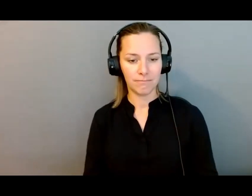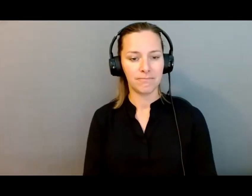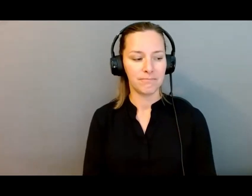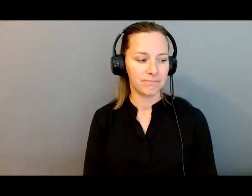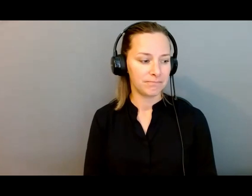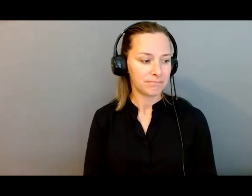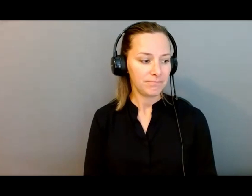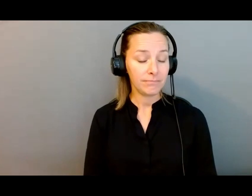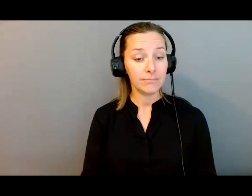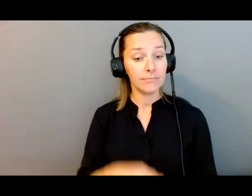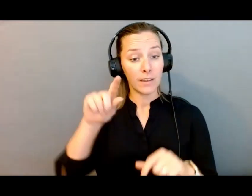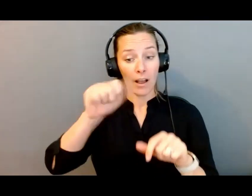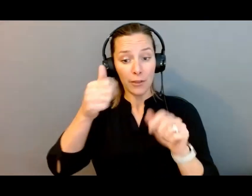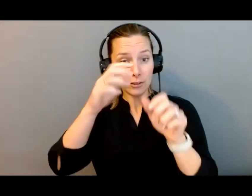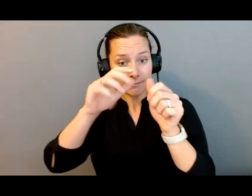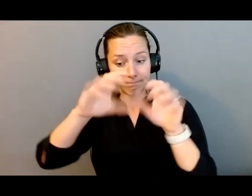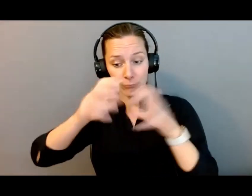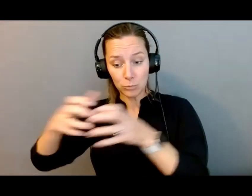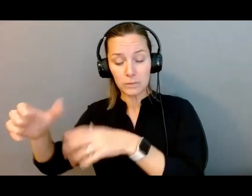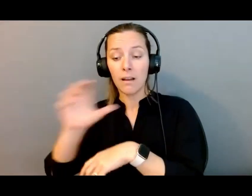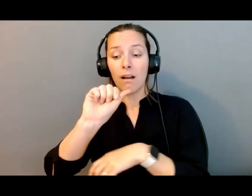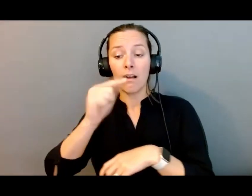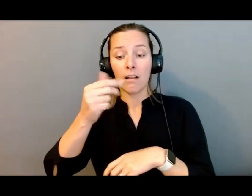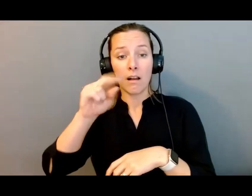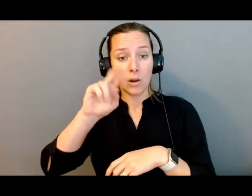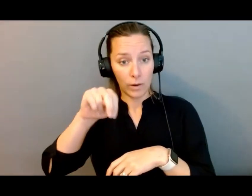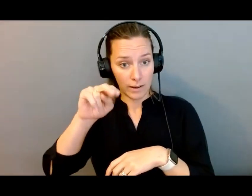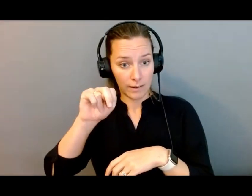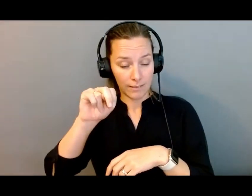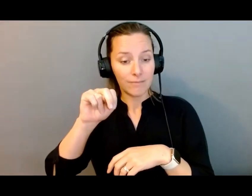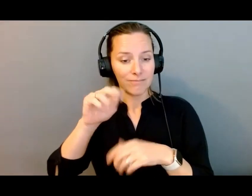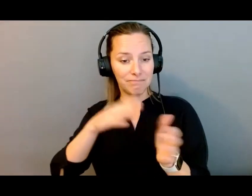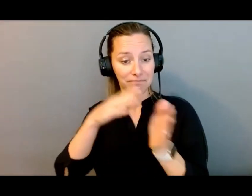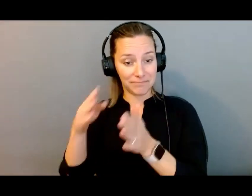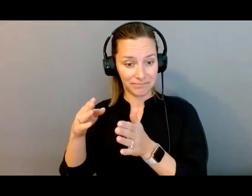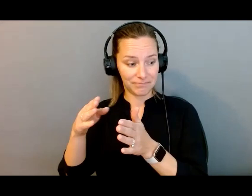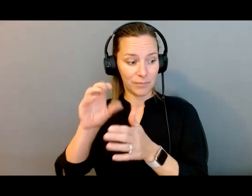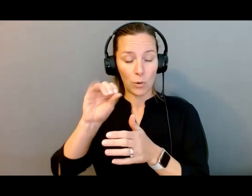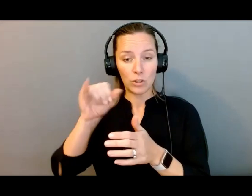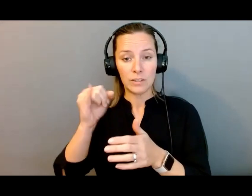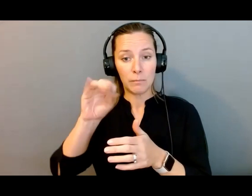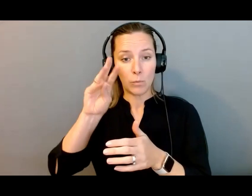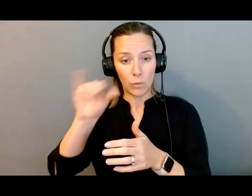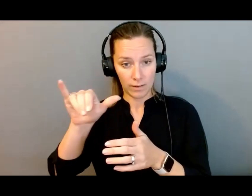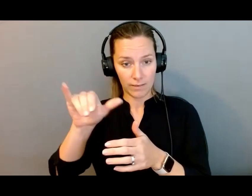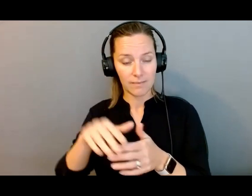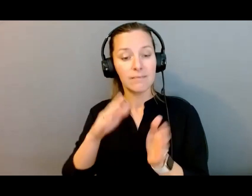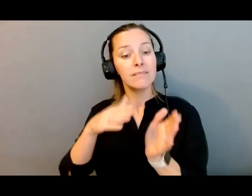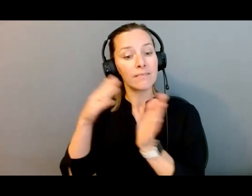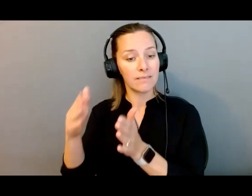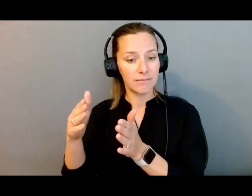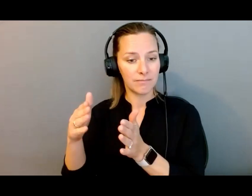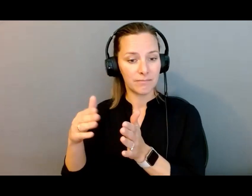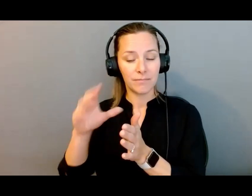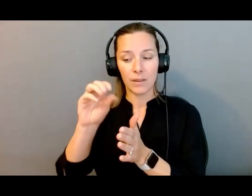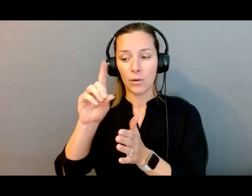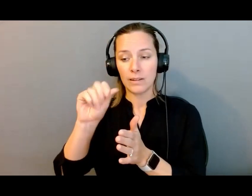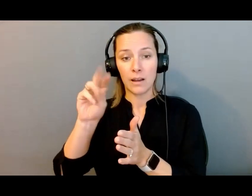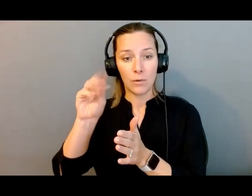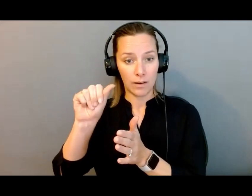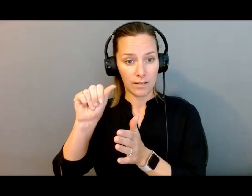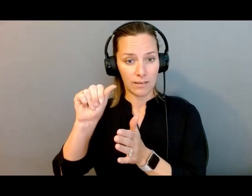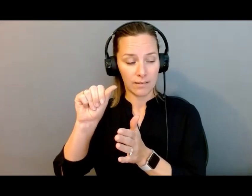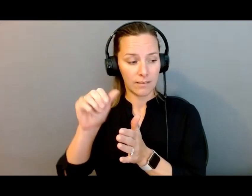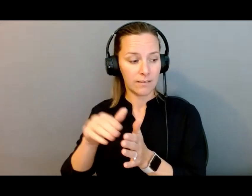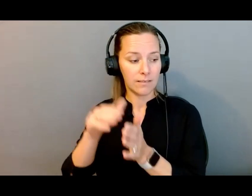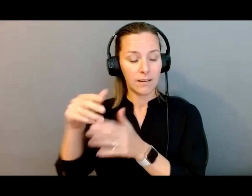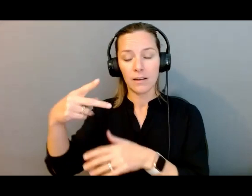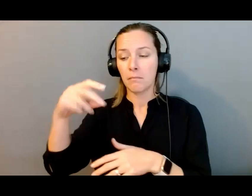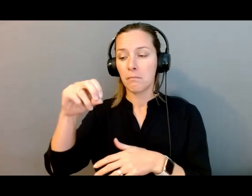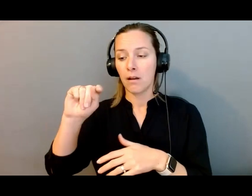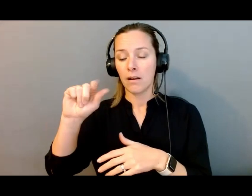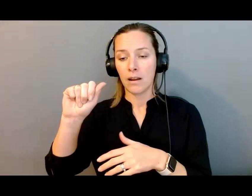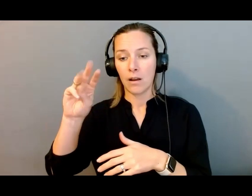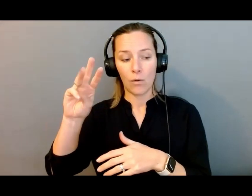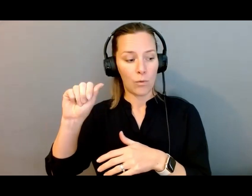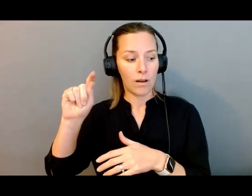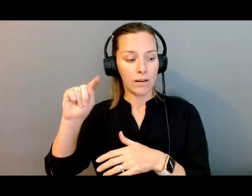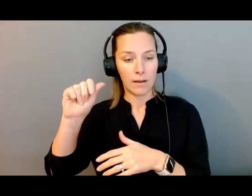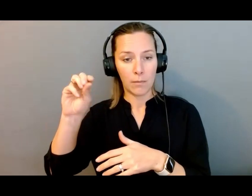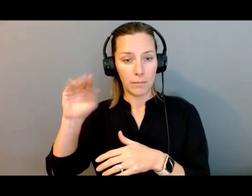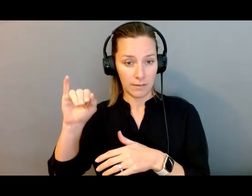which includes Algonquin, Ojibway, Odawa, and Pottawatomi peoples.